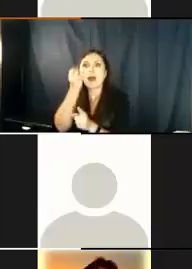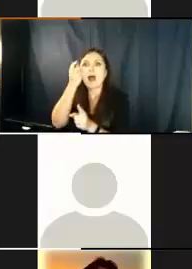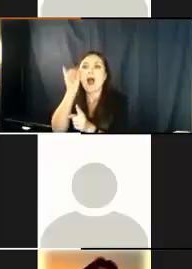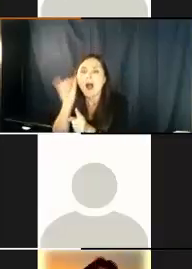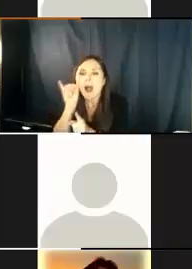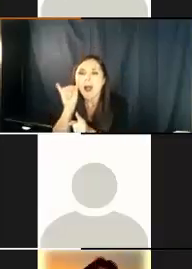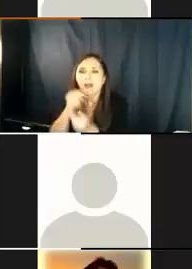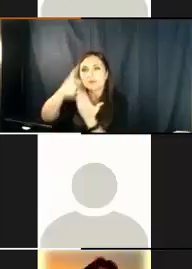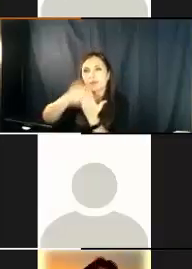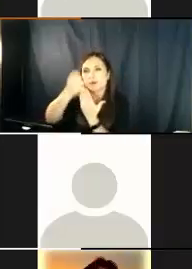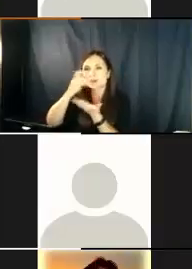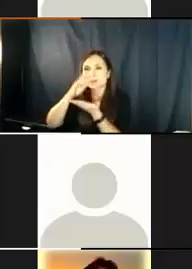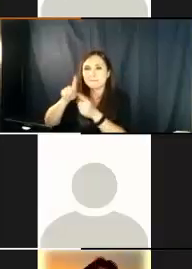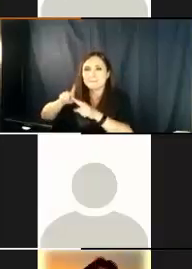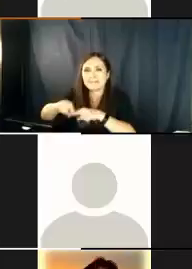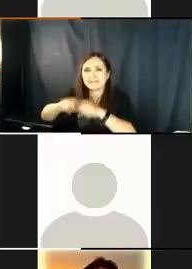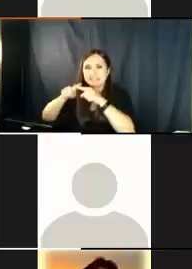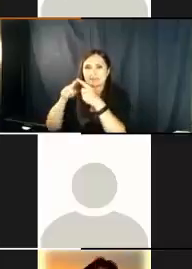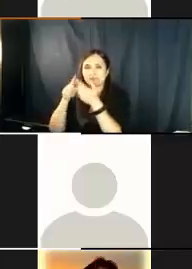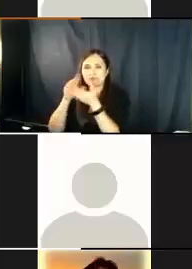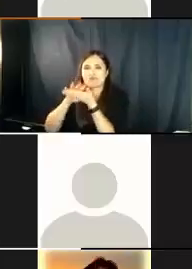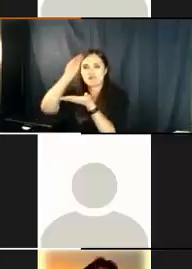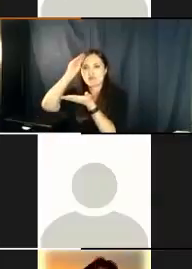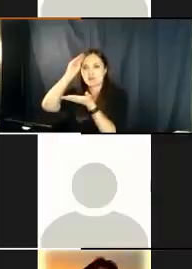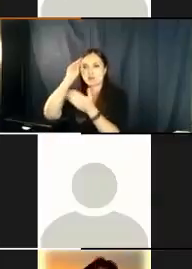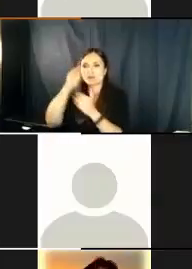Voice and choice. So how do you want to submit?